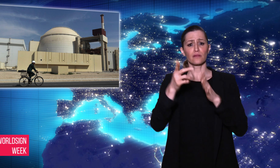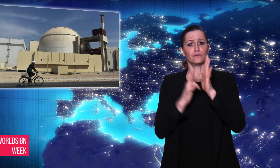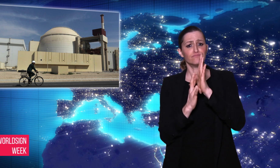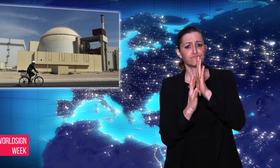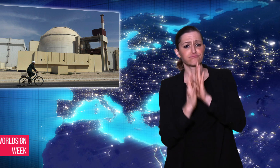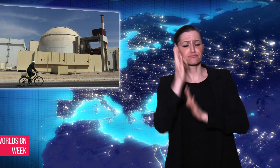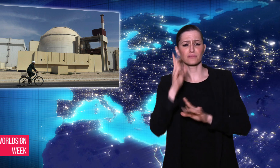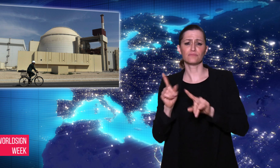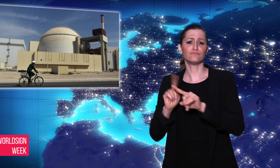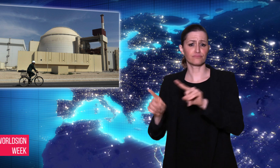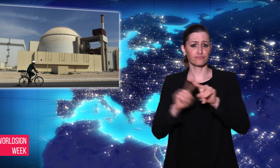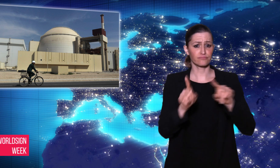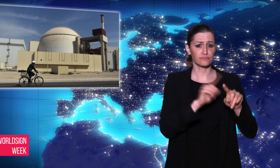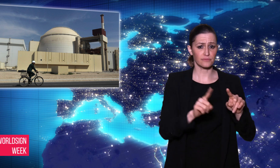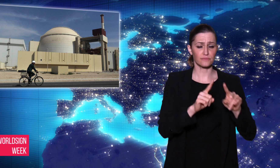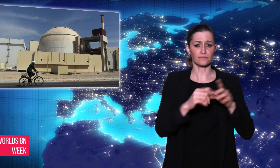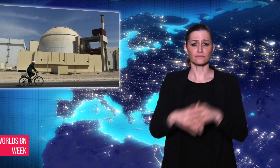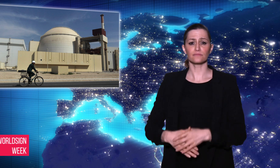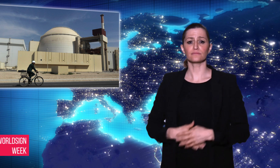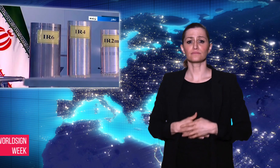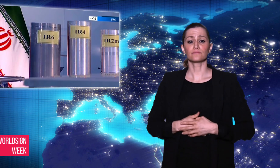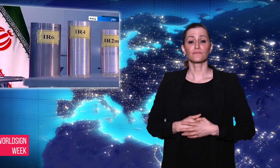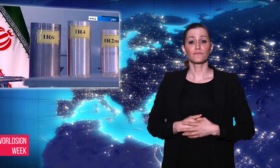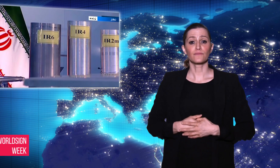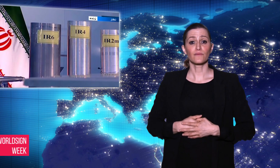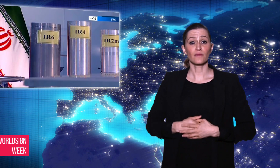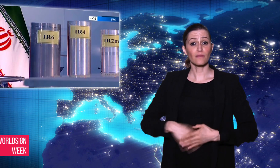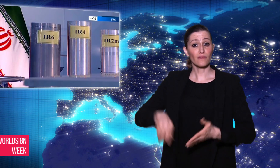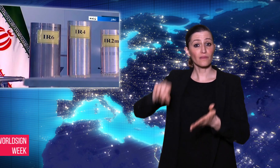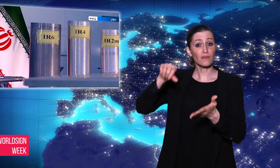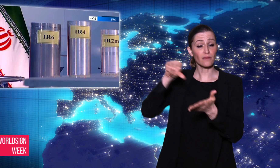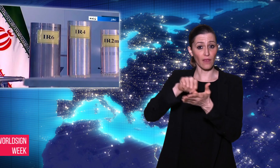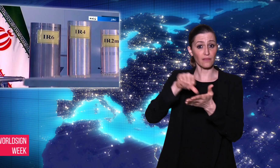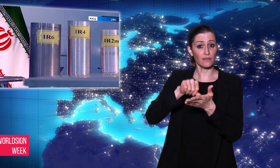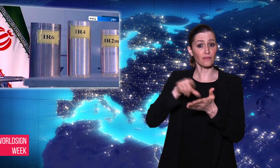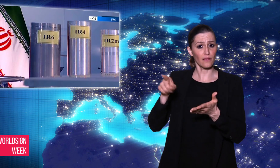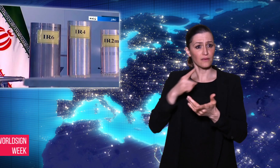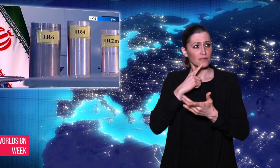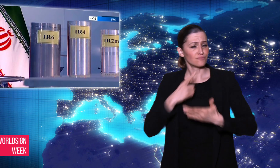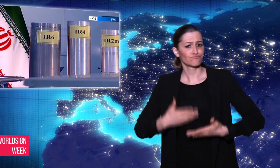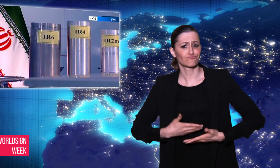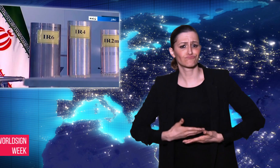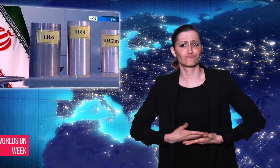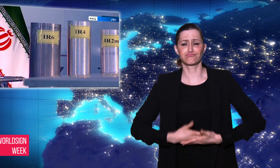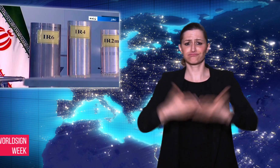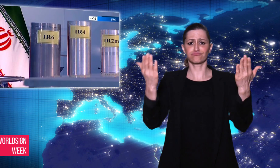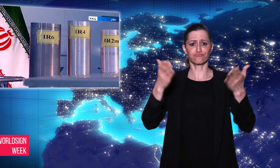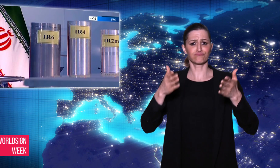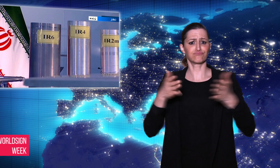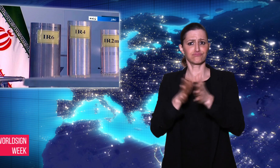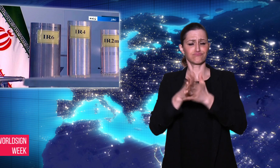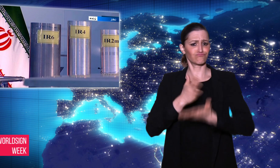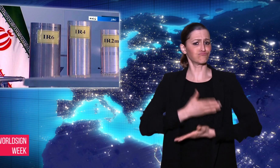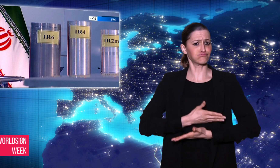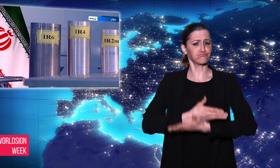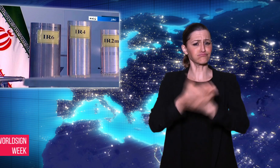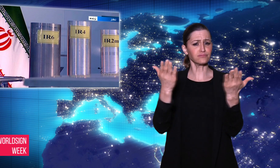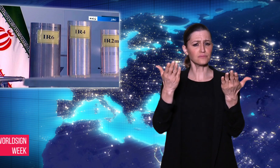needed to create a nuclear weapon.